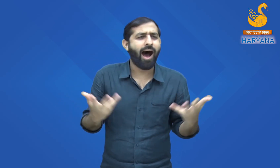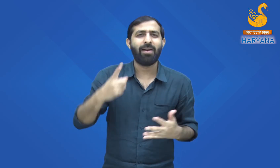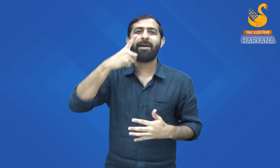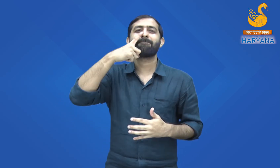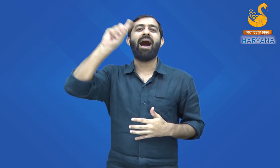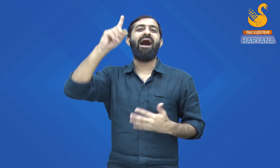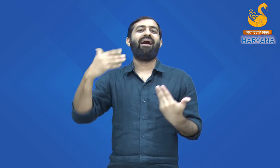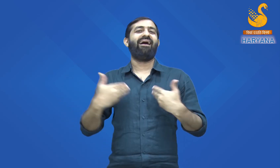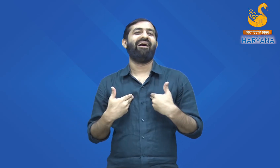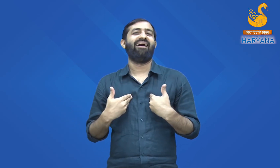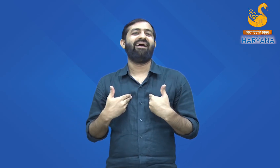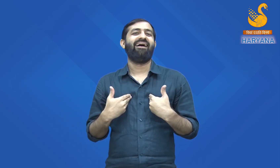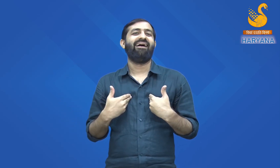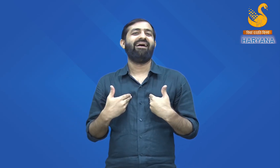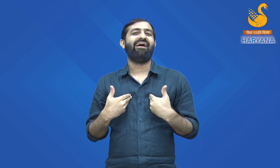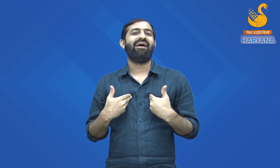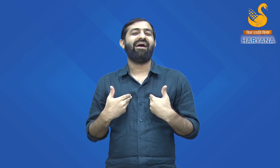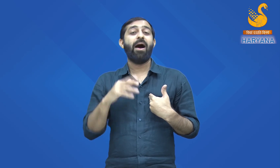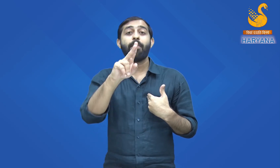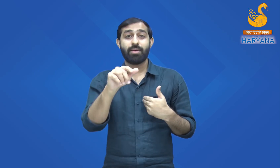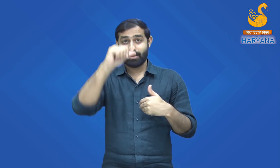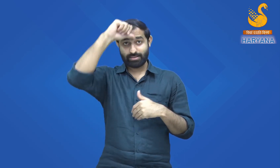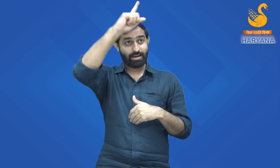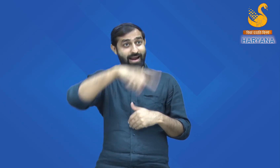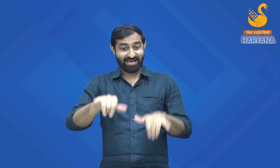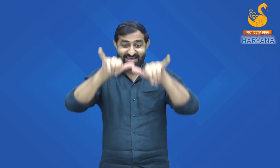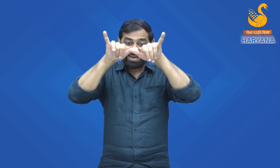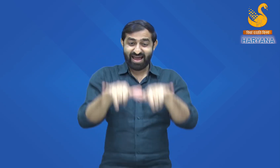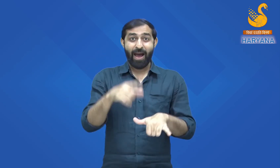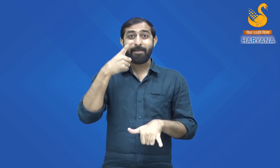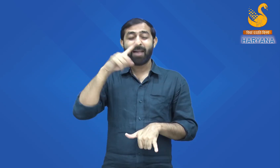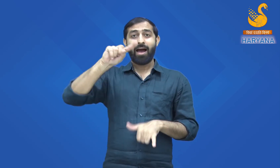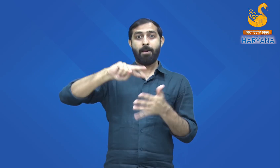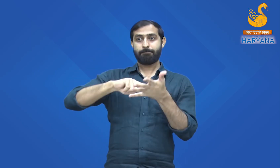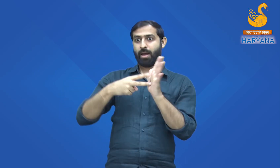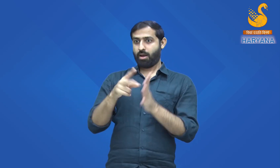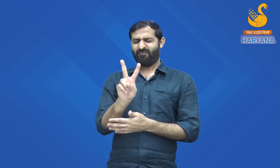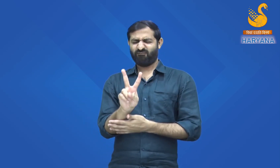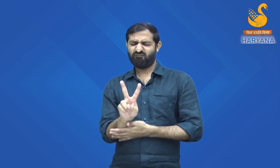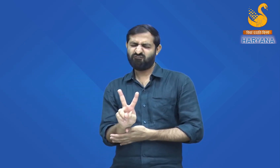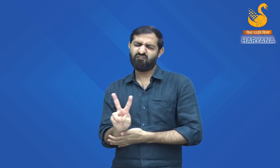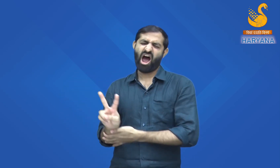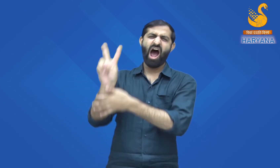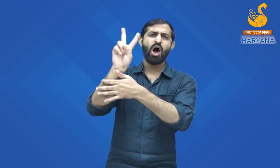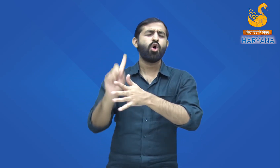because Indians consider our country as motherland and this holds high value in our hearts.